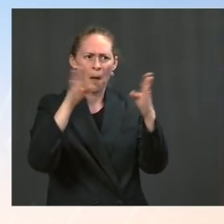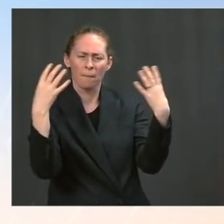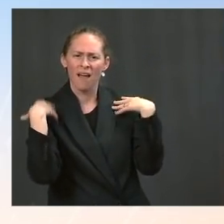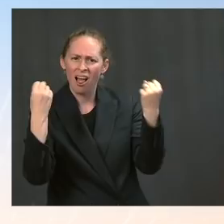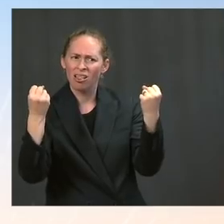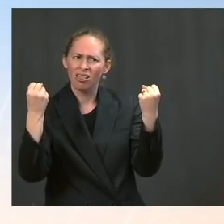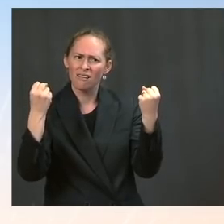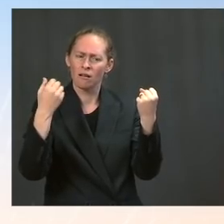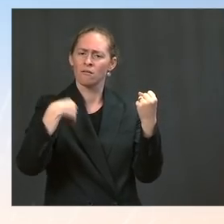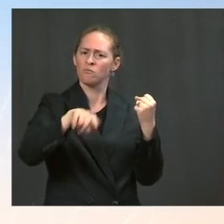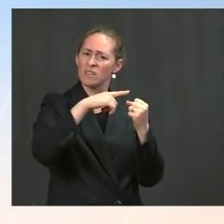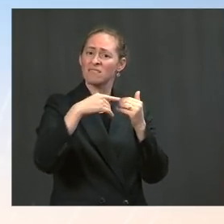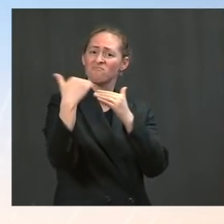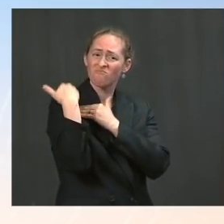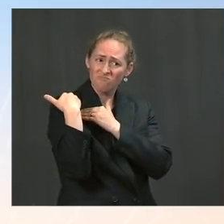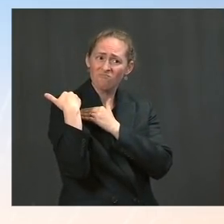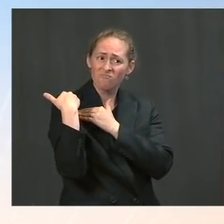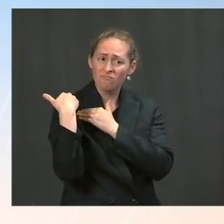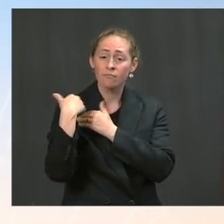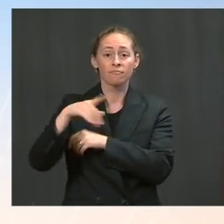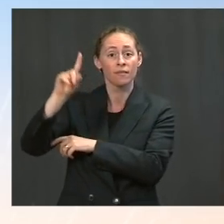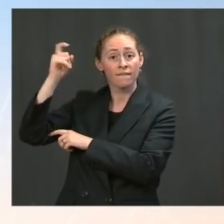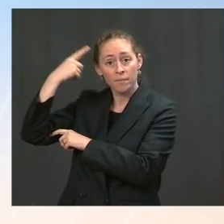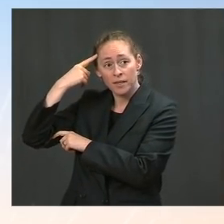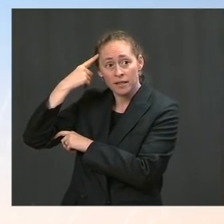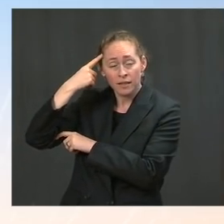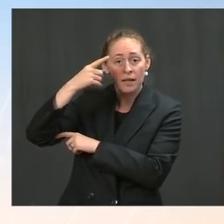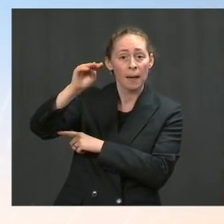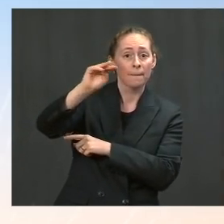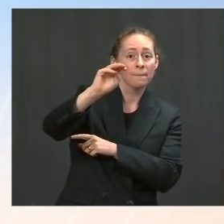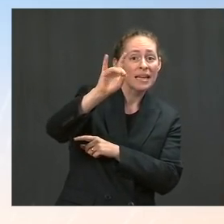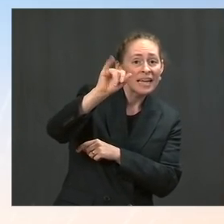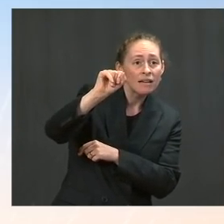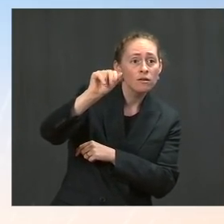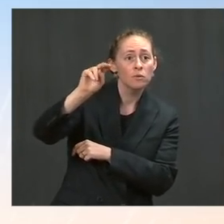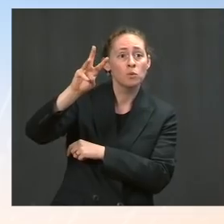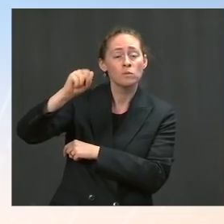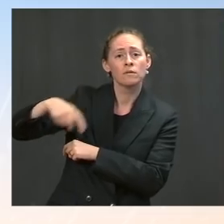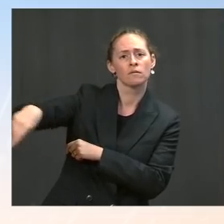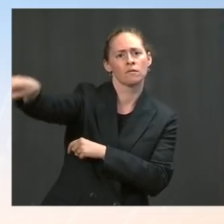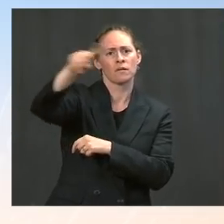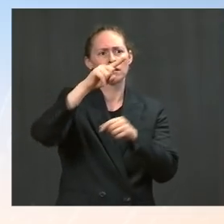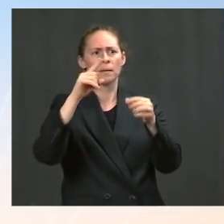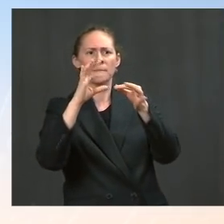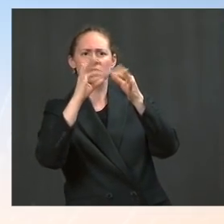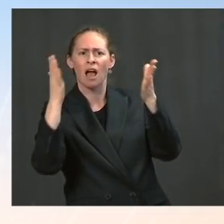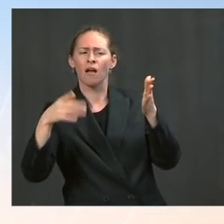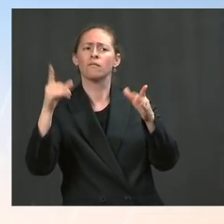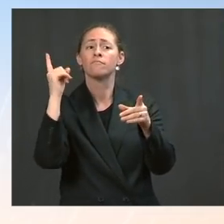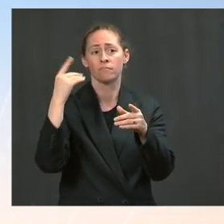the government, media platforms, public messengers -- to give accurate information. Go ahead.